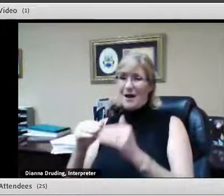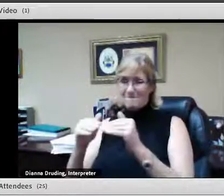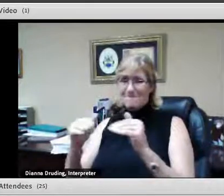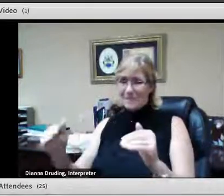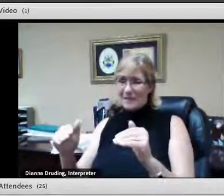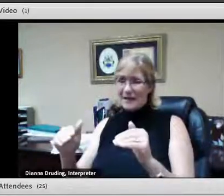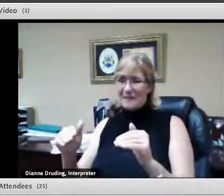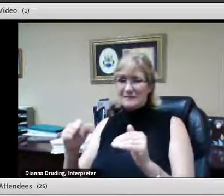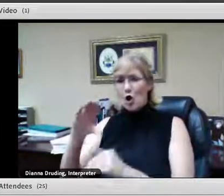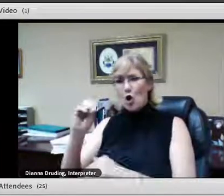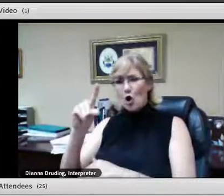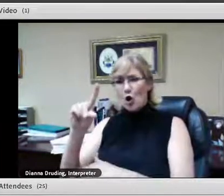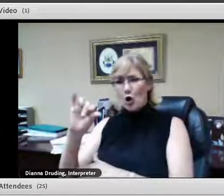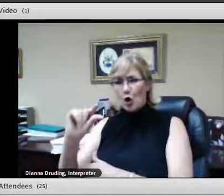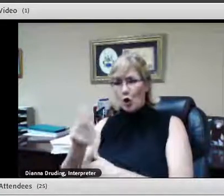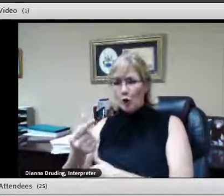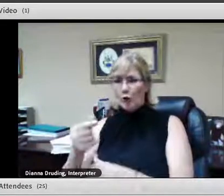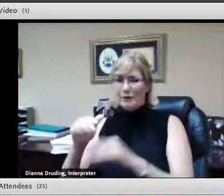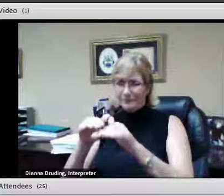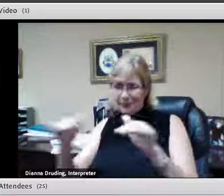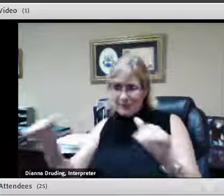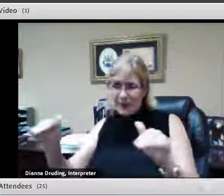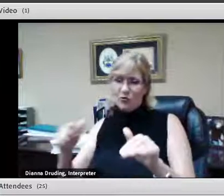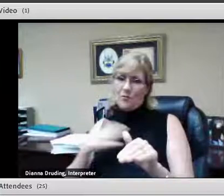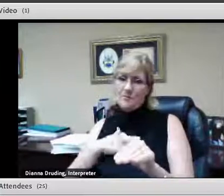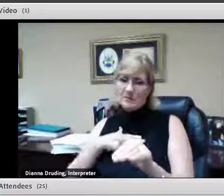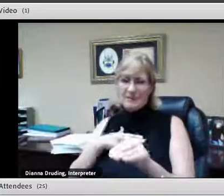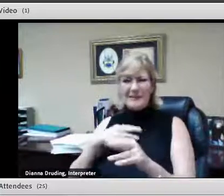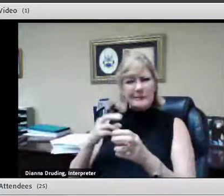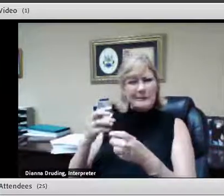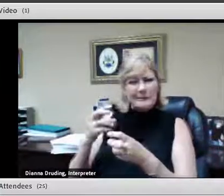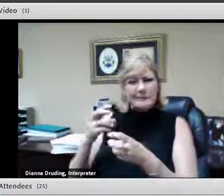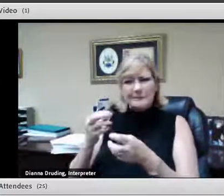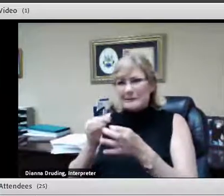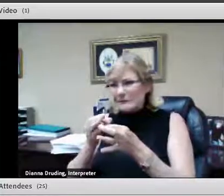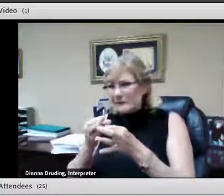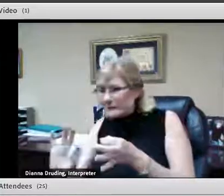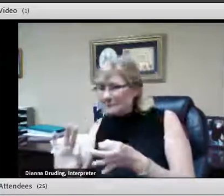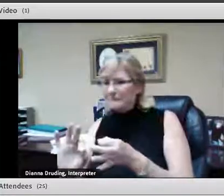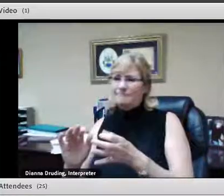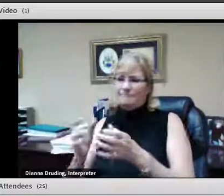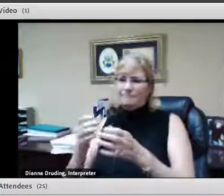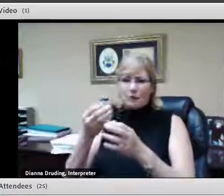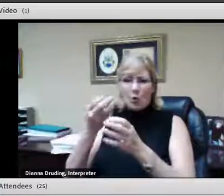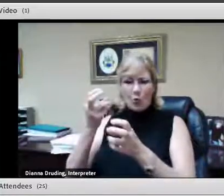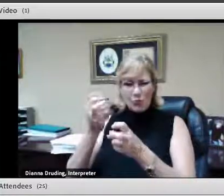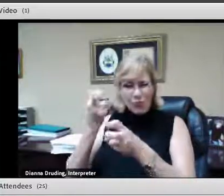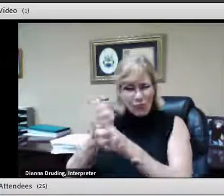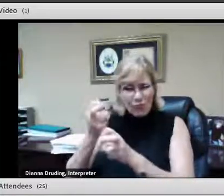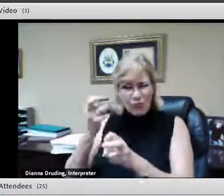where you drag and drop blocks of code to create complex formulas to create a program. Now, a lot of the games